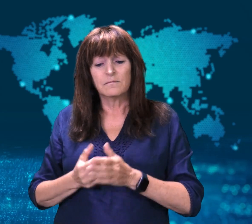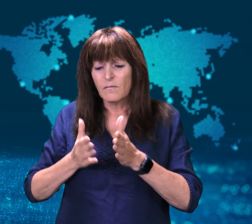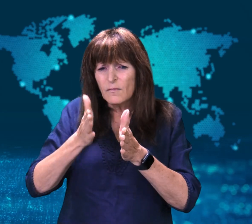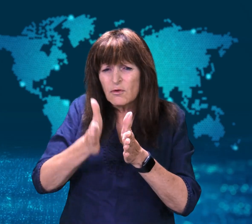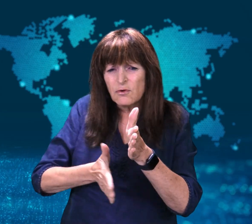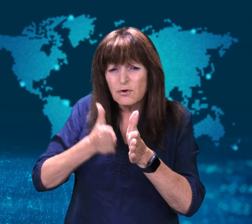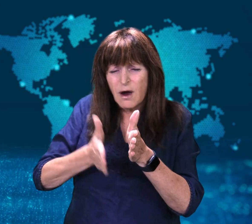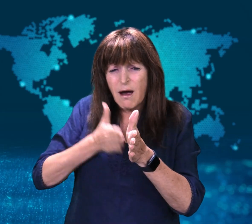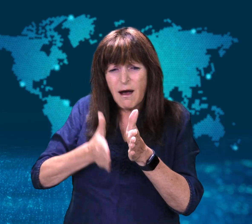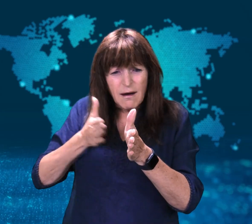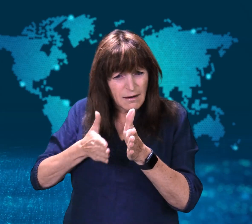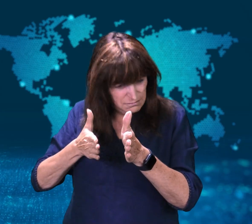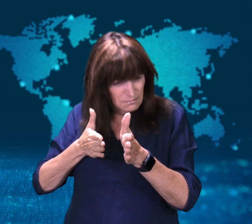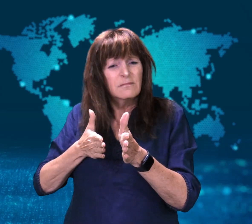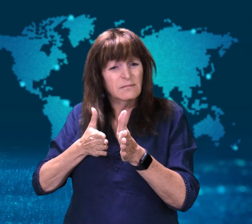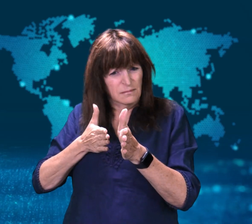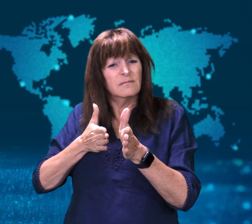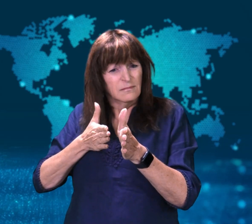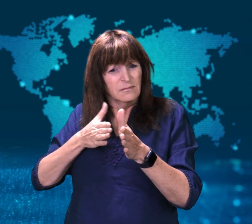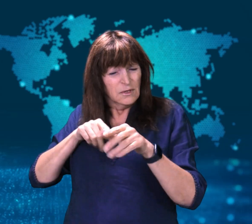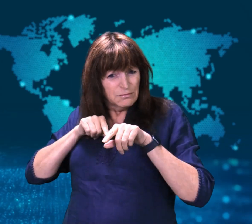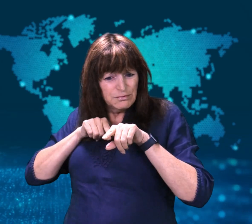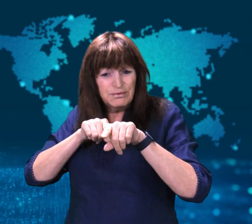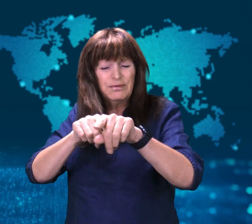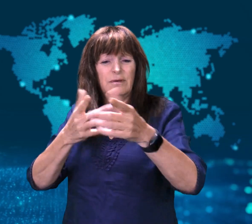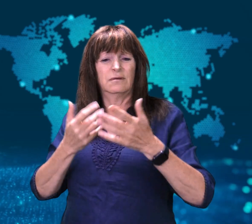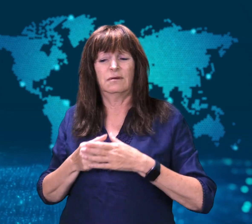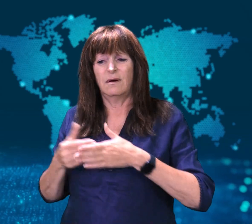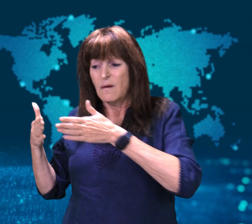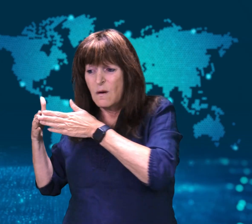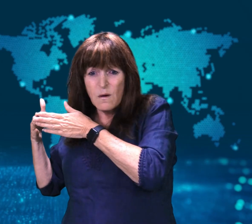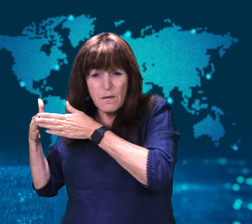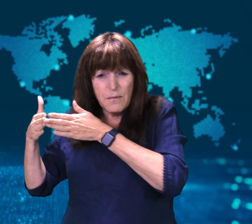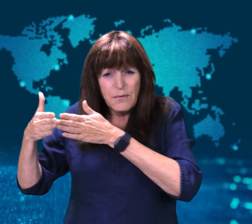Railways, sea ports,